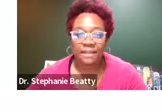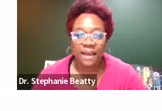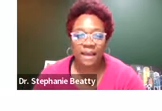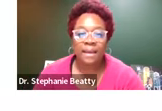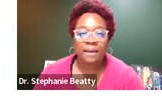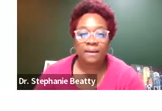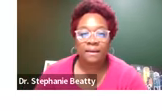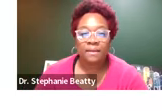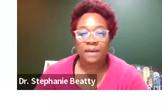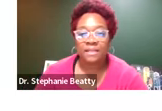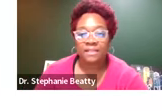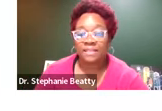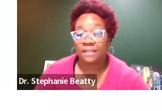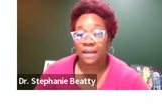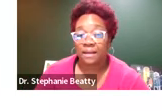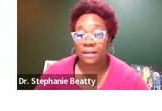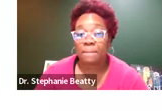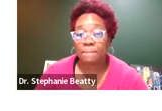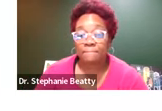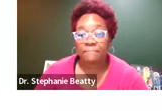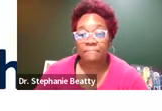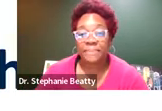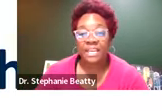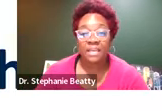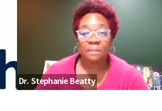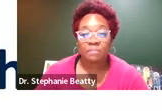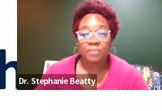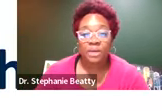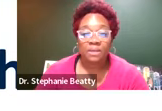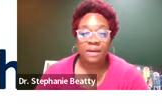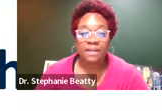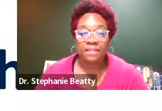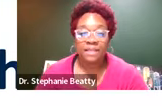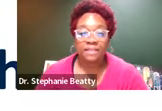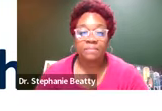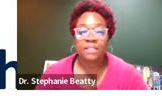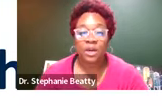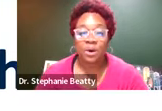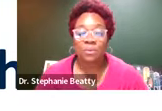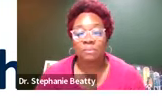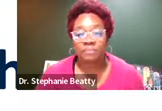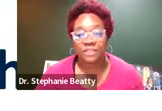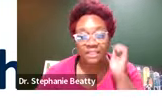Is it A, United States and Canada? B, United States and Mexico?